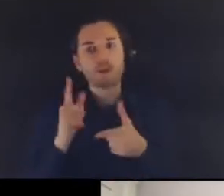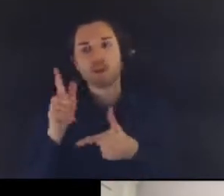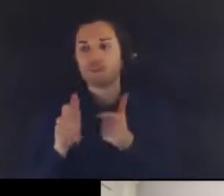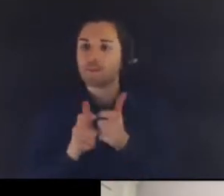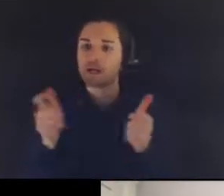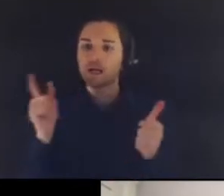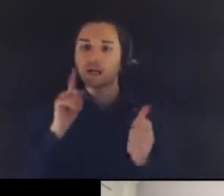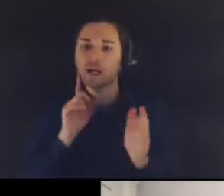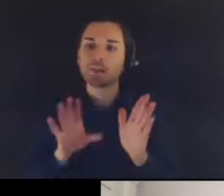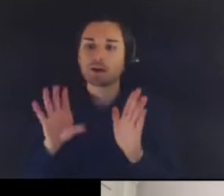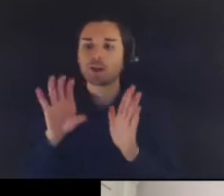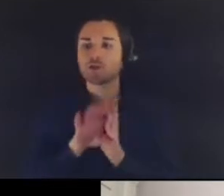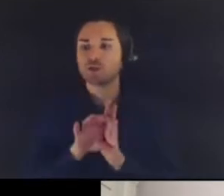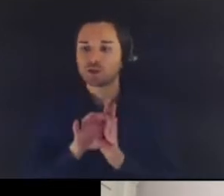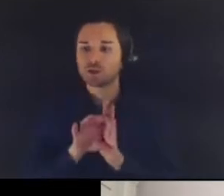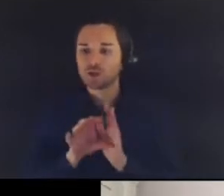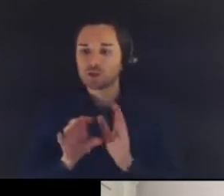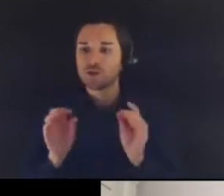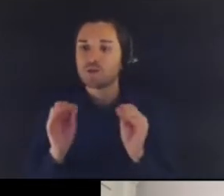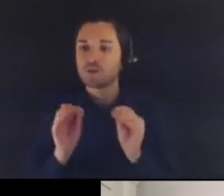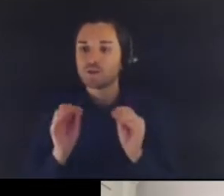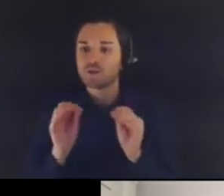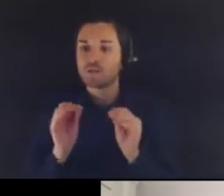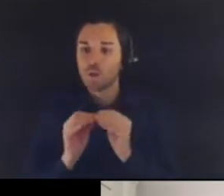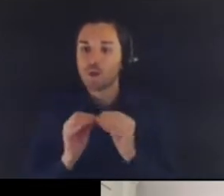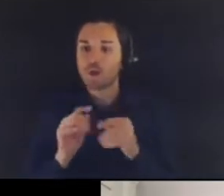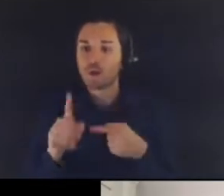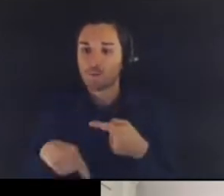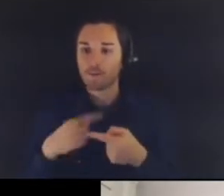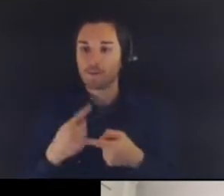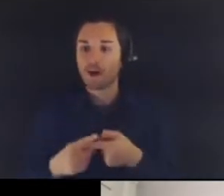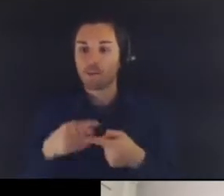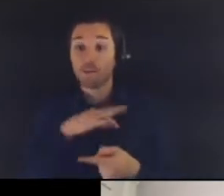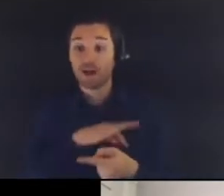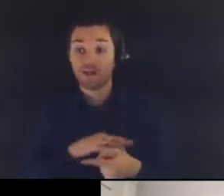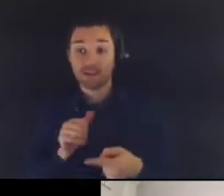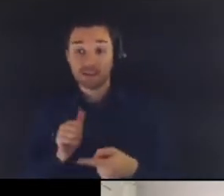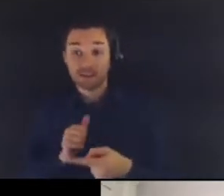is benefiting you or benefitting all disabled people across the world.